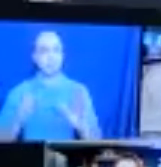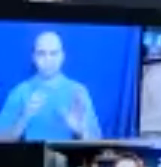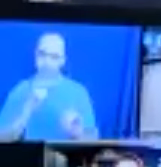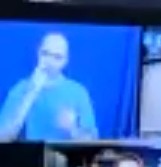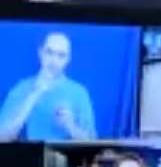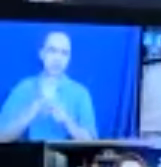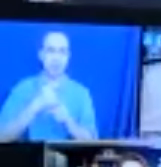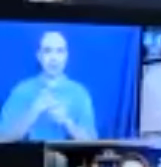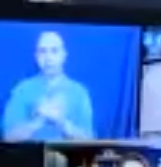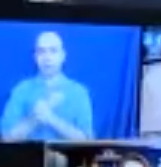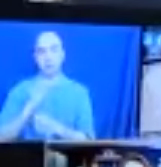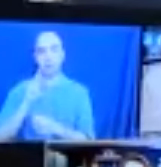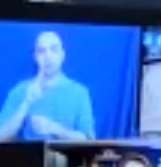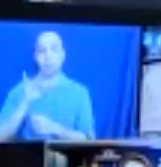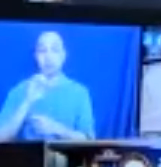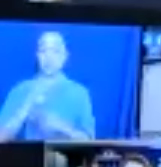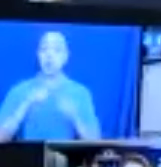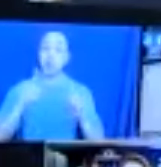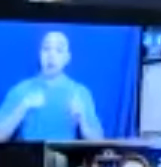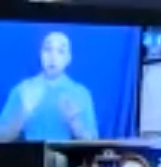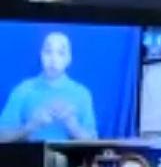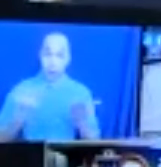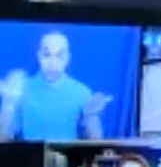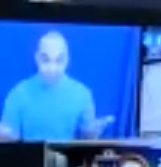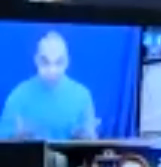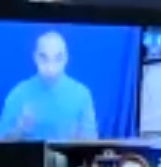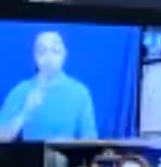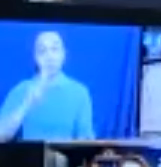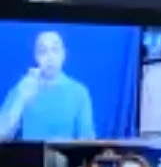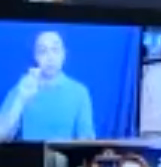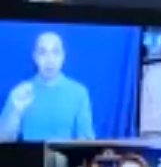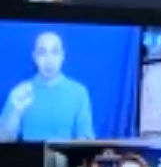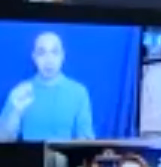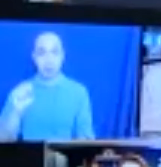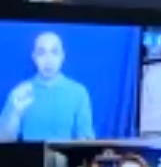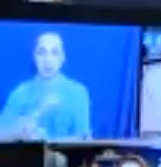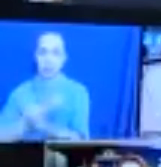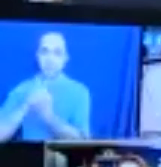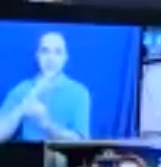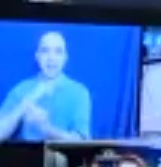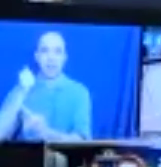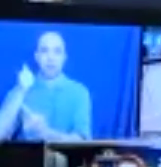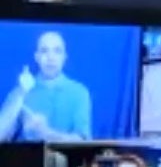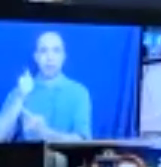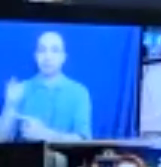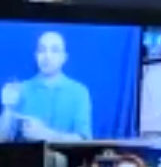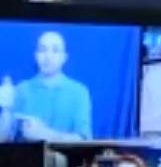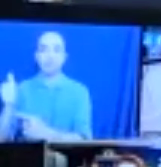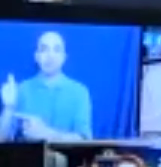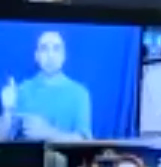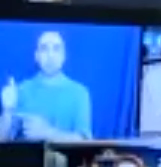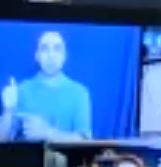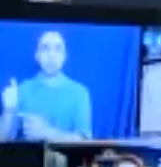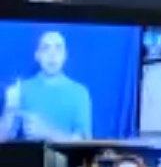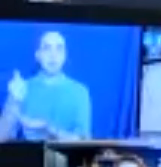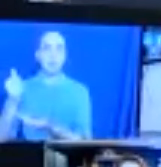WHEN I GOT HERE, I MET AN ELDER. HOMELESS GENTLEMAN.